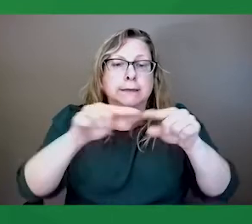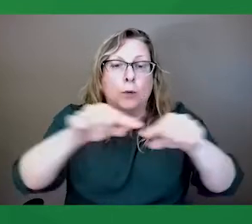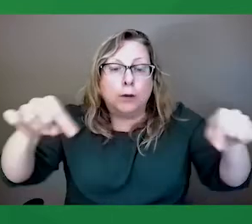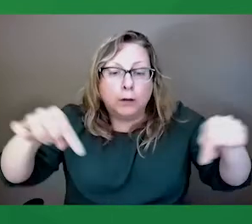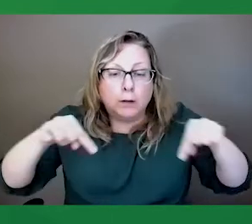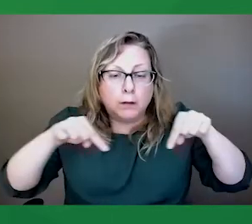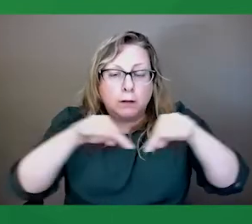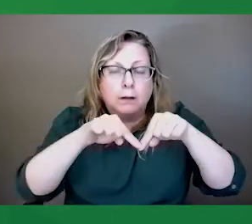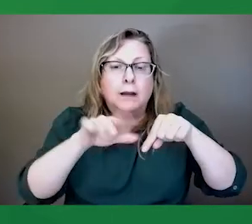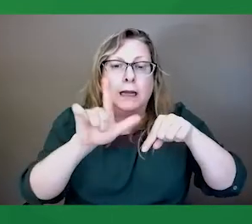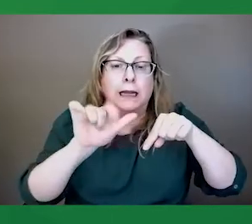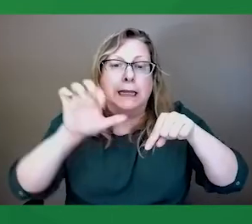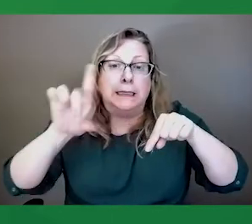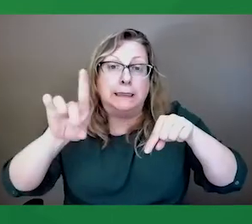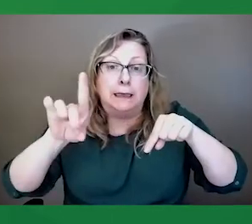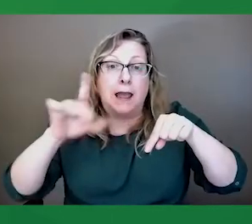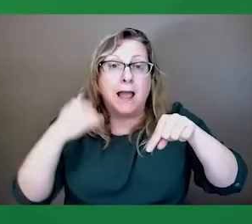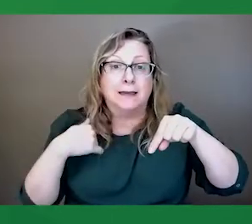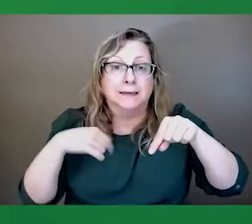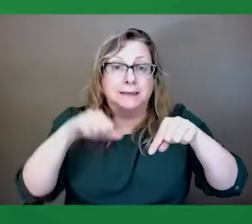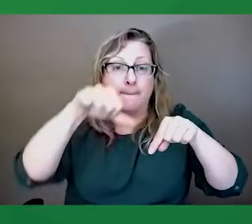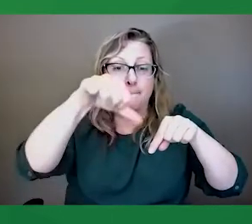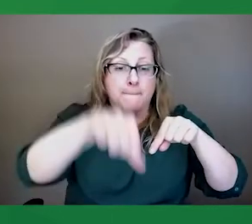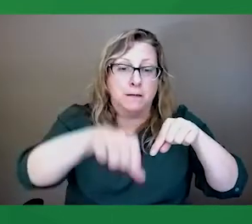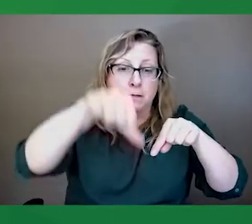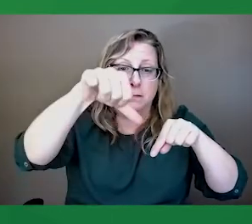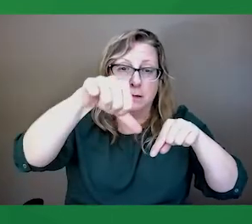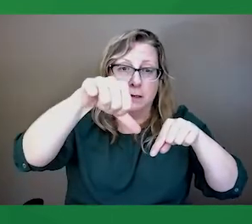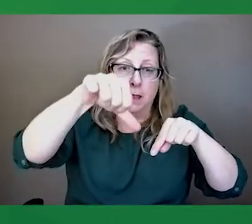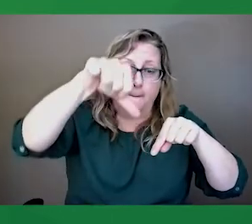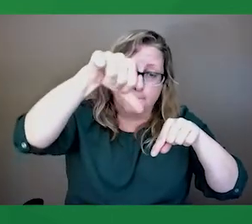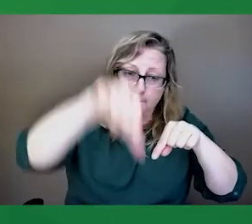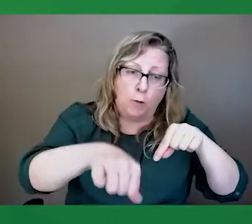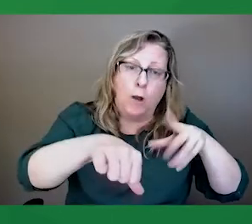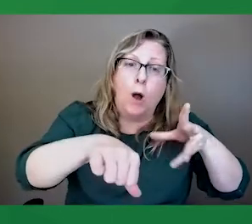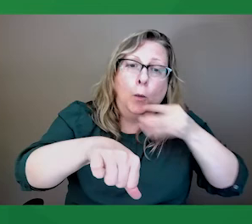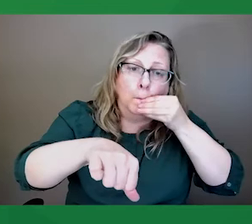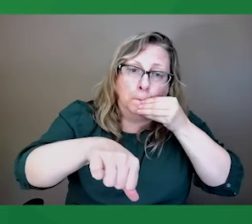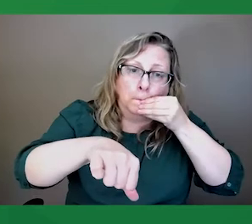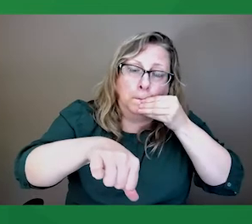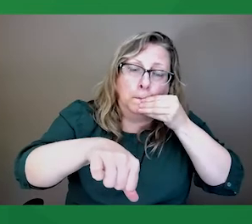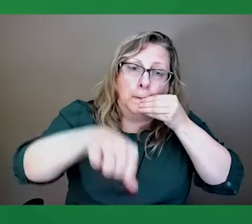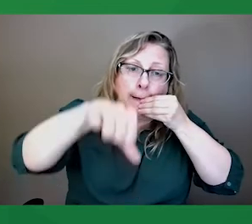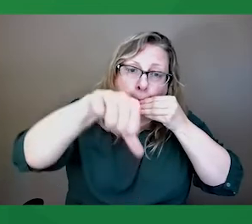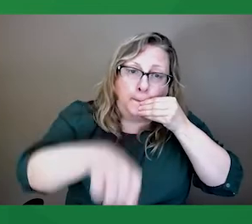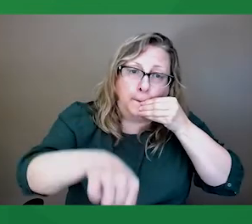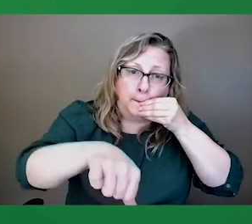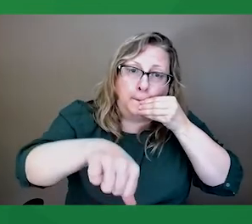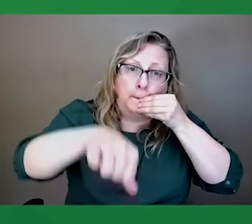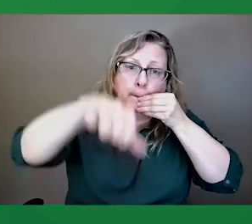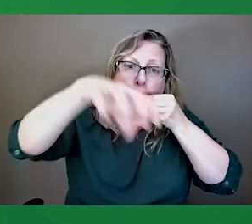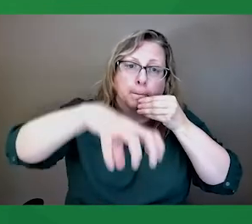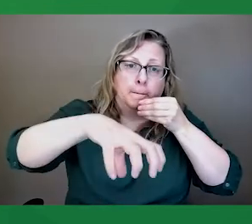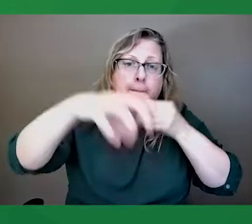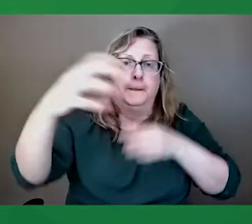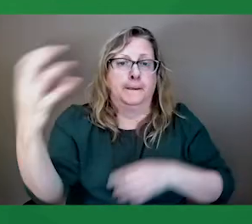of the lid and you can press down on it, which locks it. And then you press it again, the button pops up and you can use that as a handle